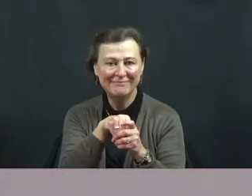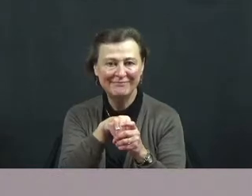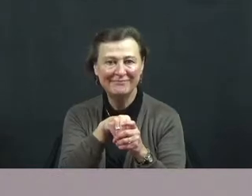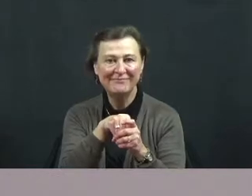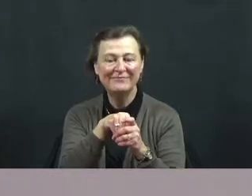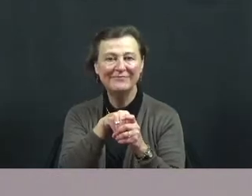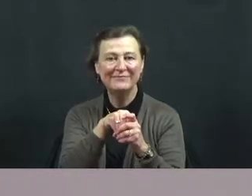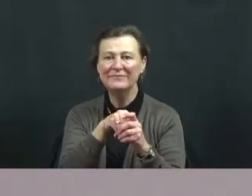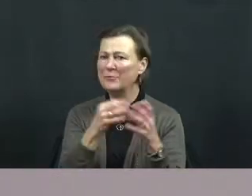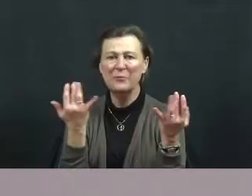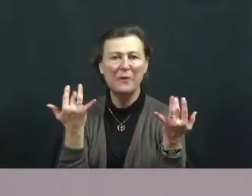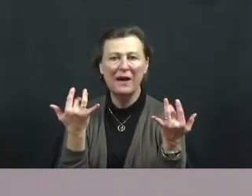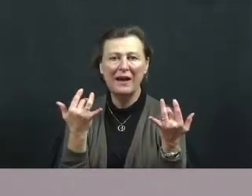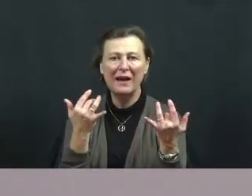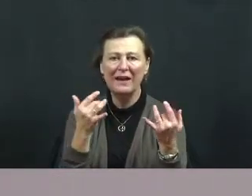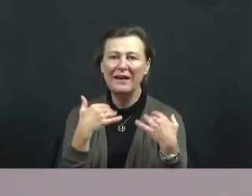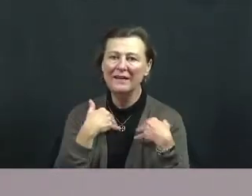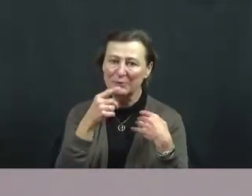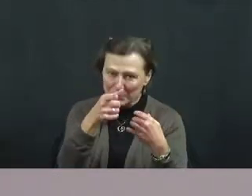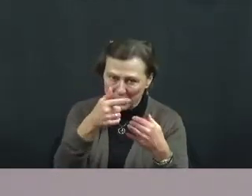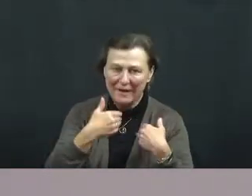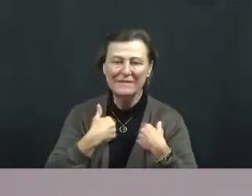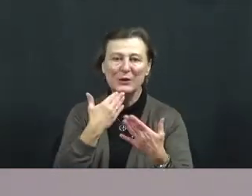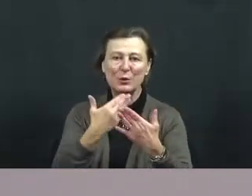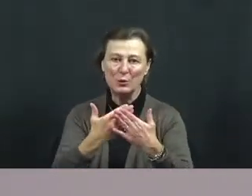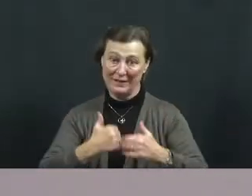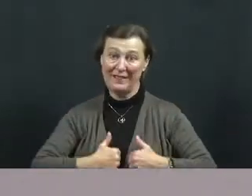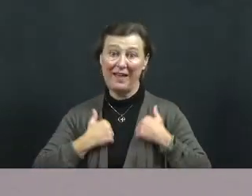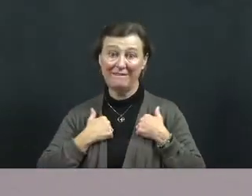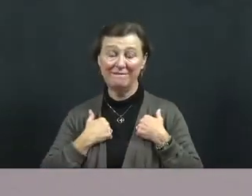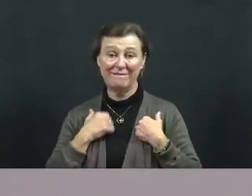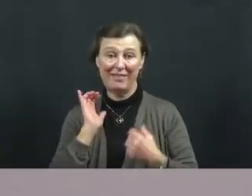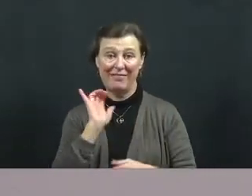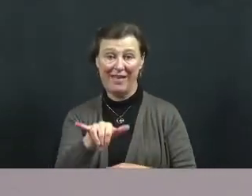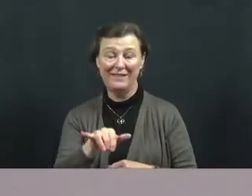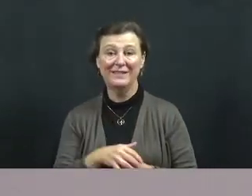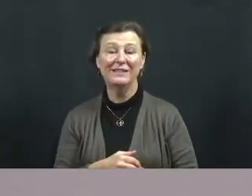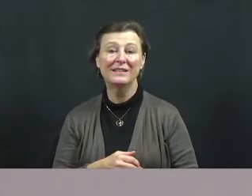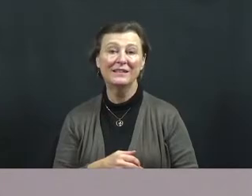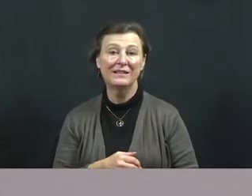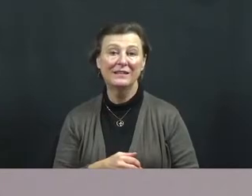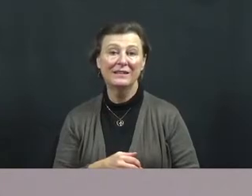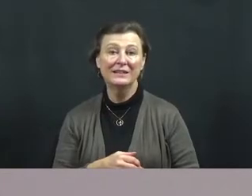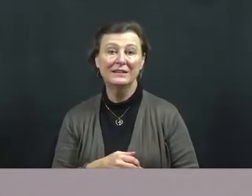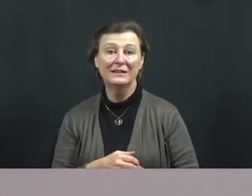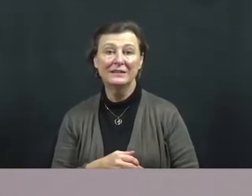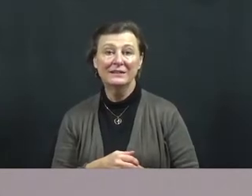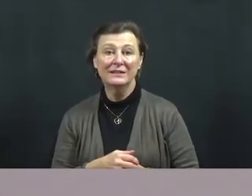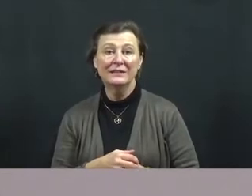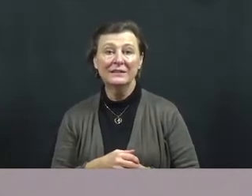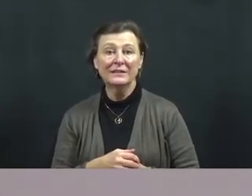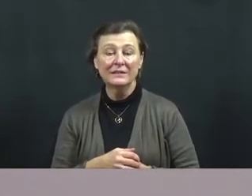a good life.